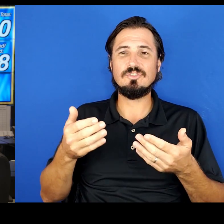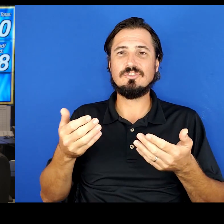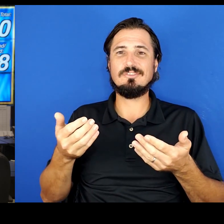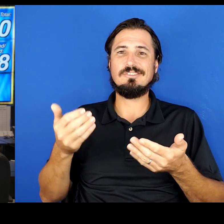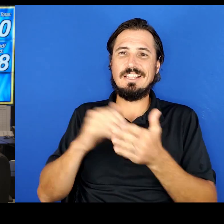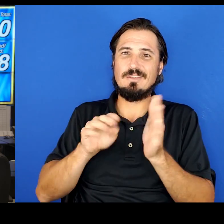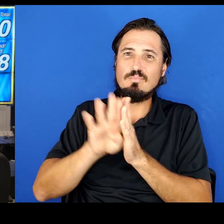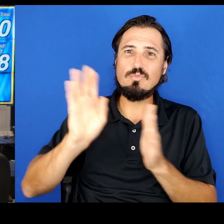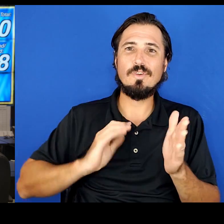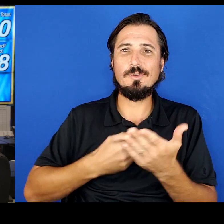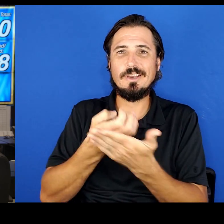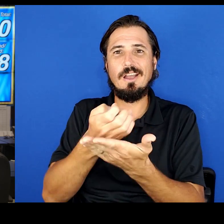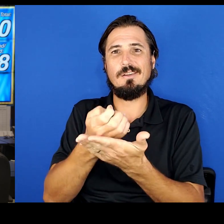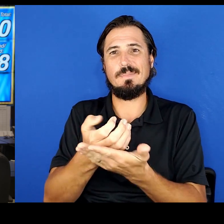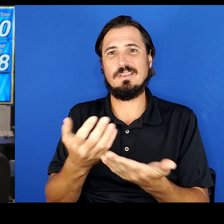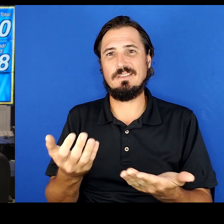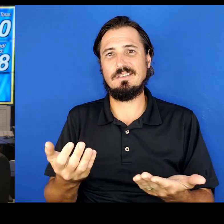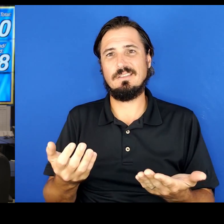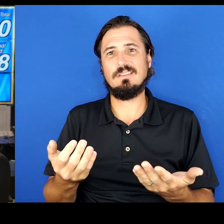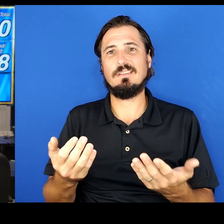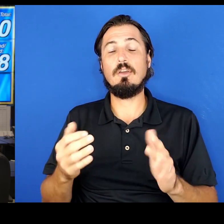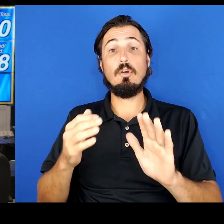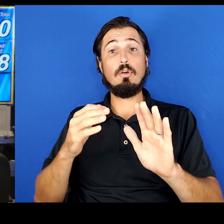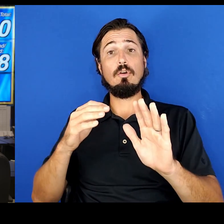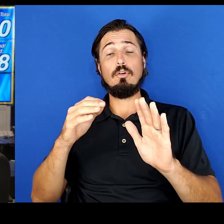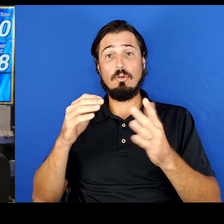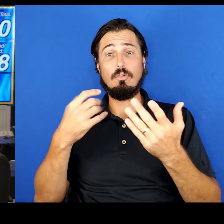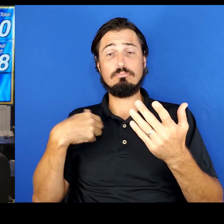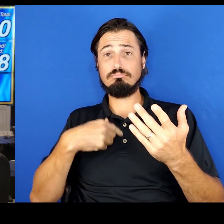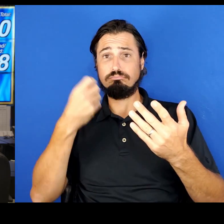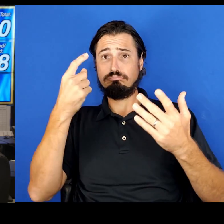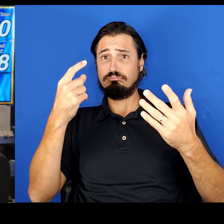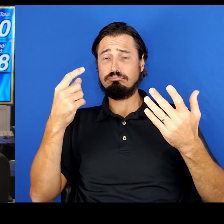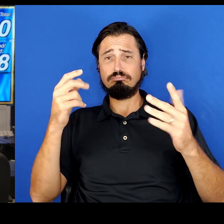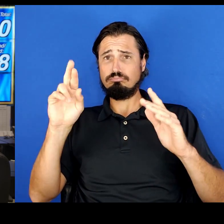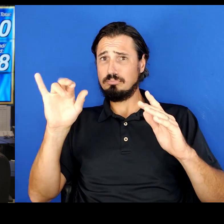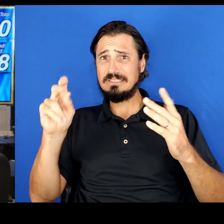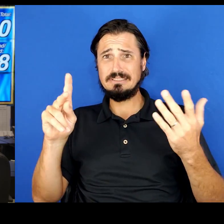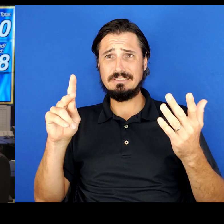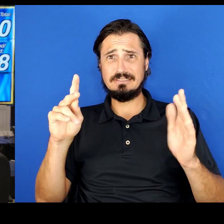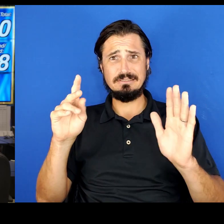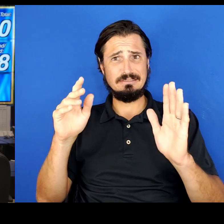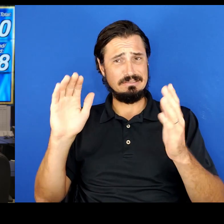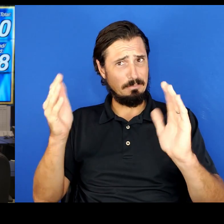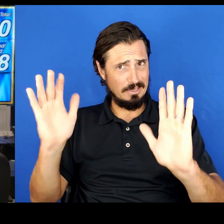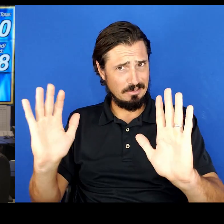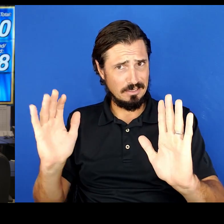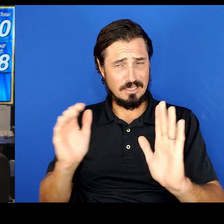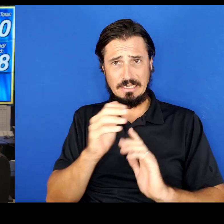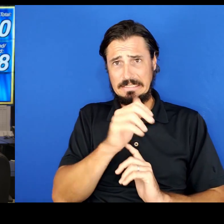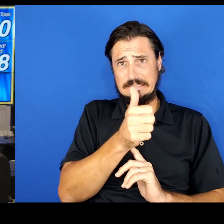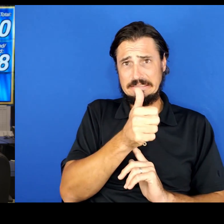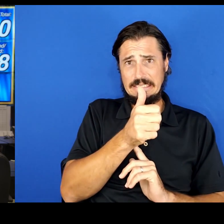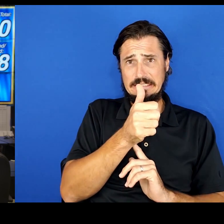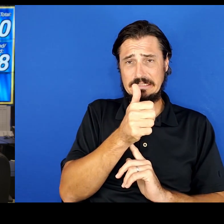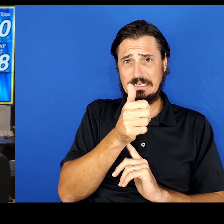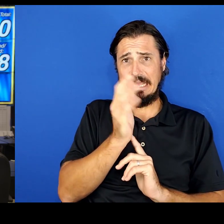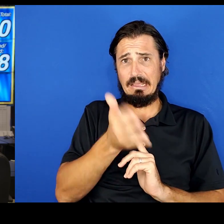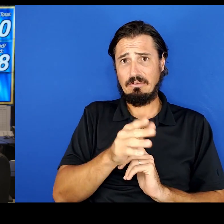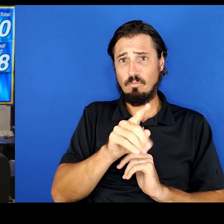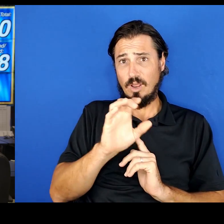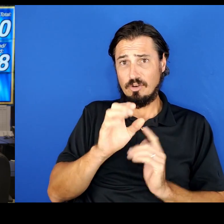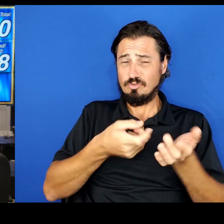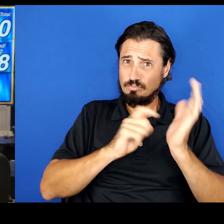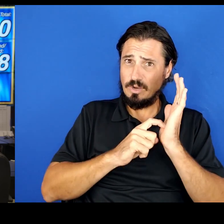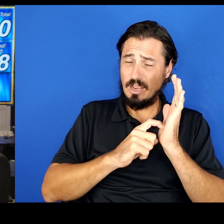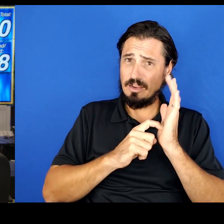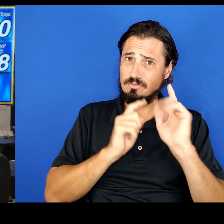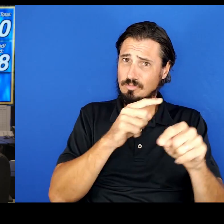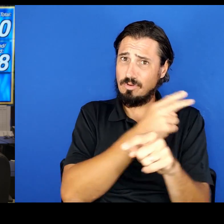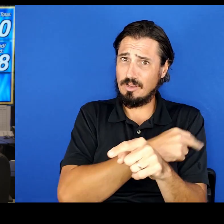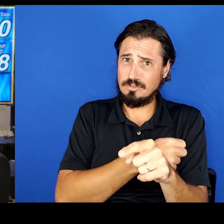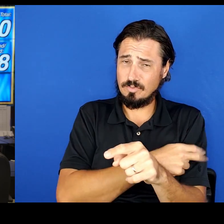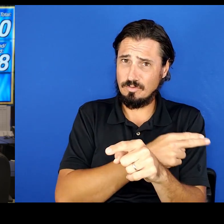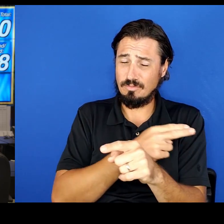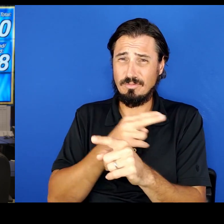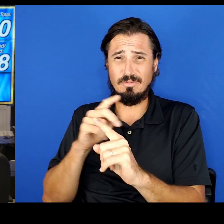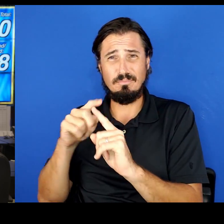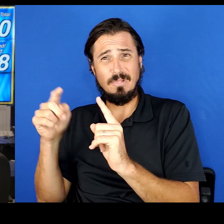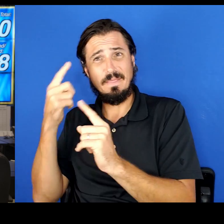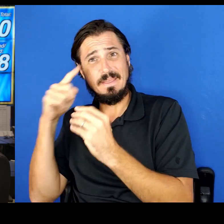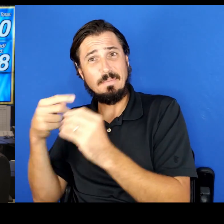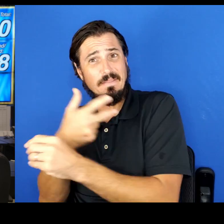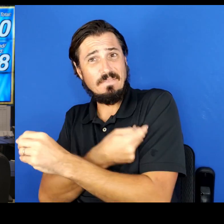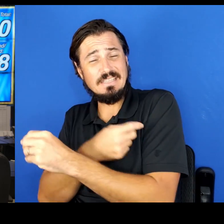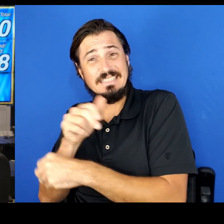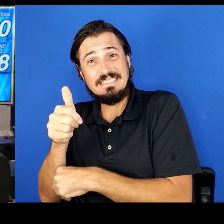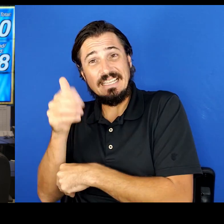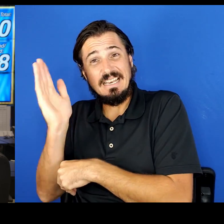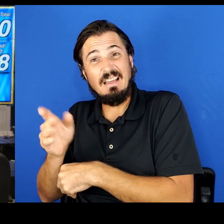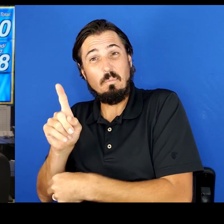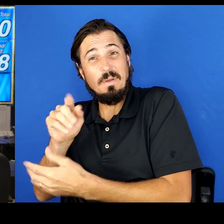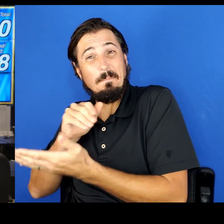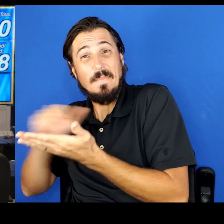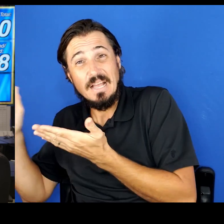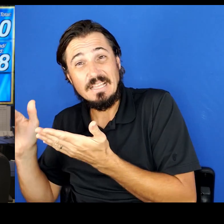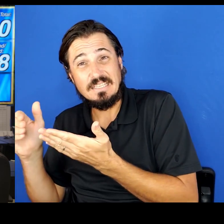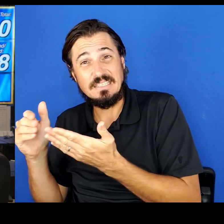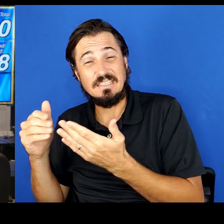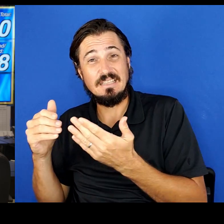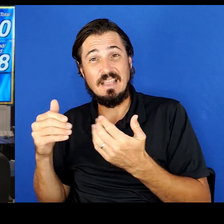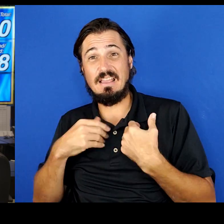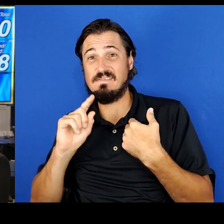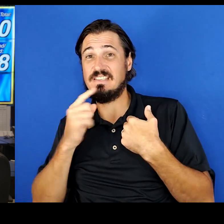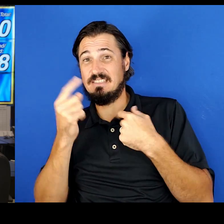Comparing the risks, keep in mind that about 10 people in a hundred who get the disease must be hospitalized. But only roughly 10 people in a million have severe allergic reactions to the